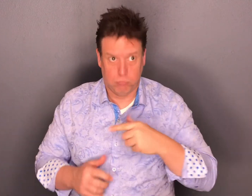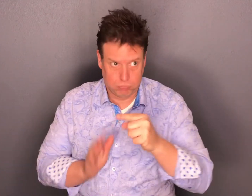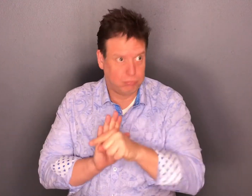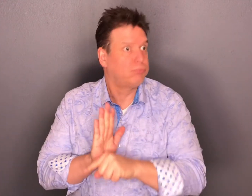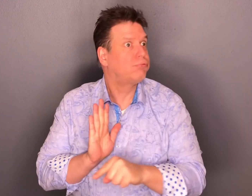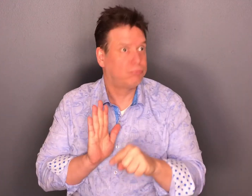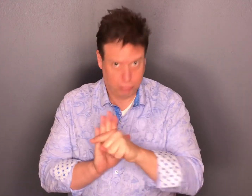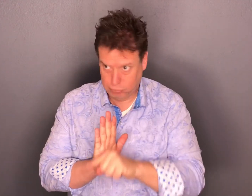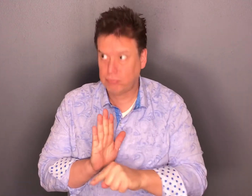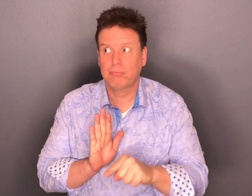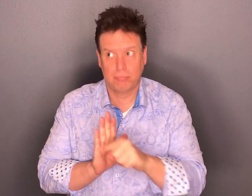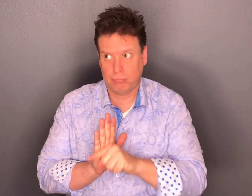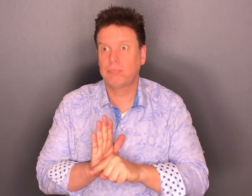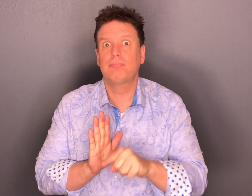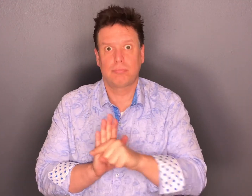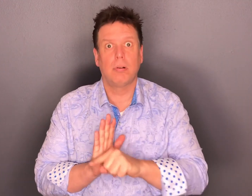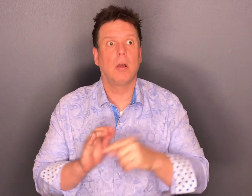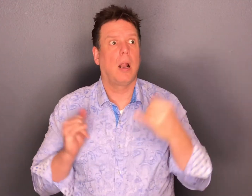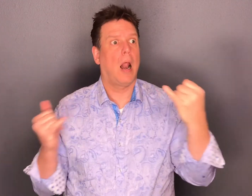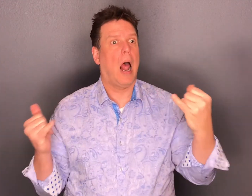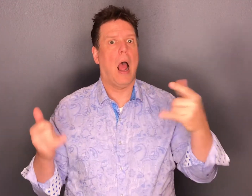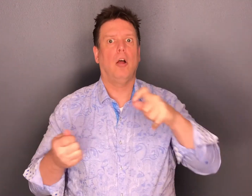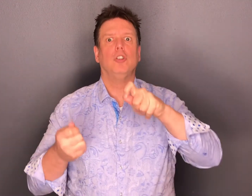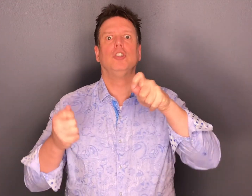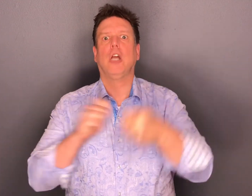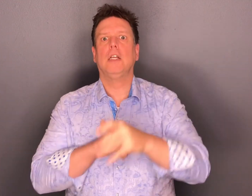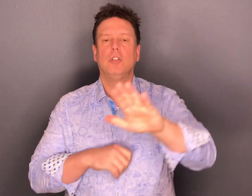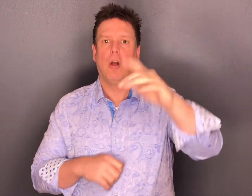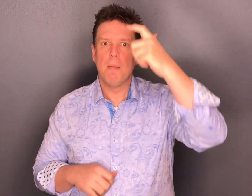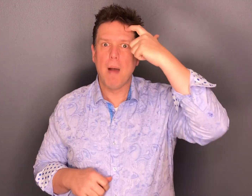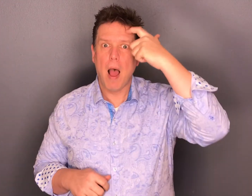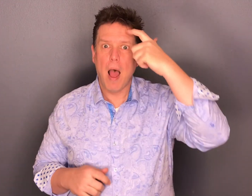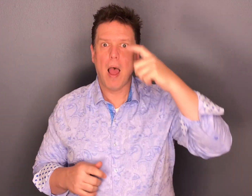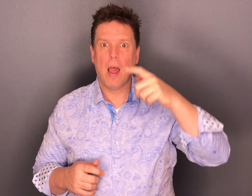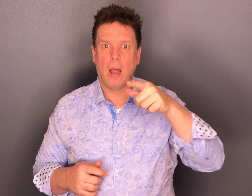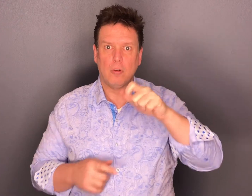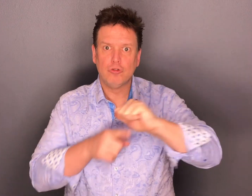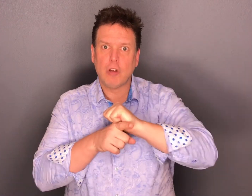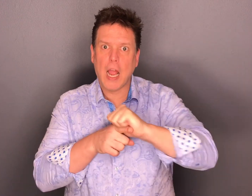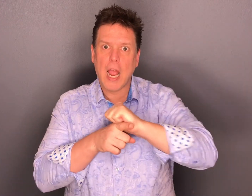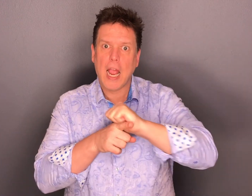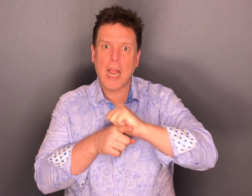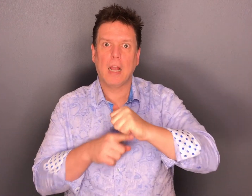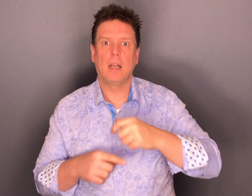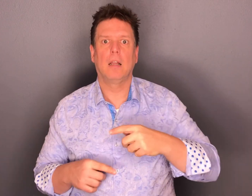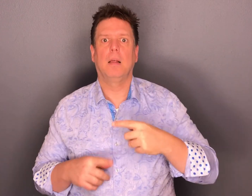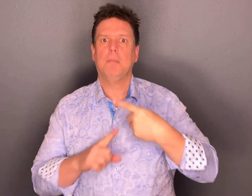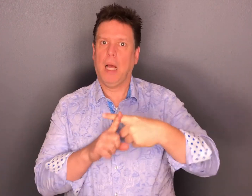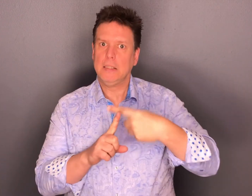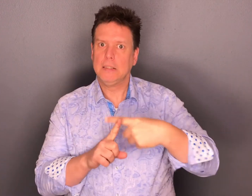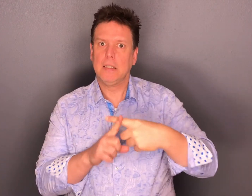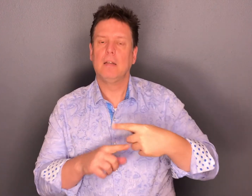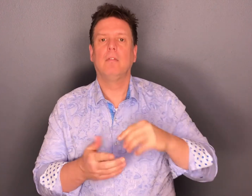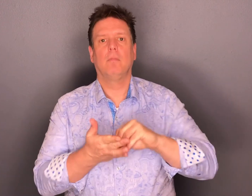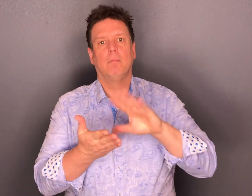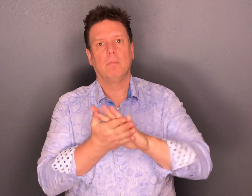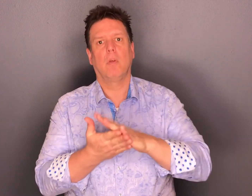to just notice the negative you need to change the training of your mind